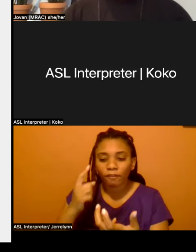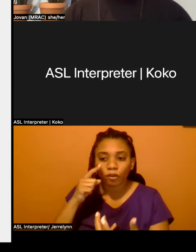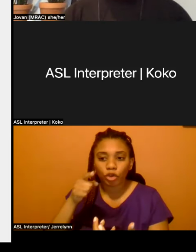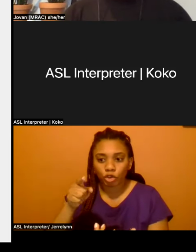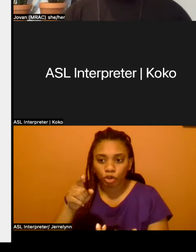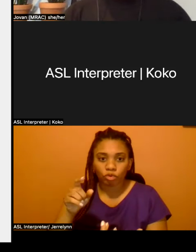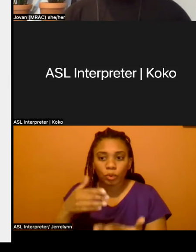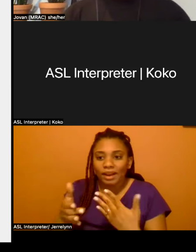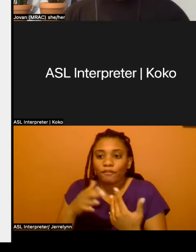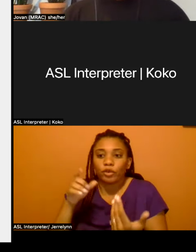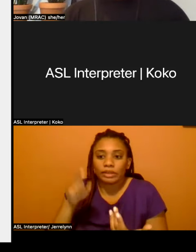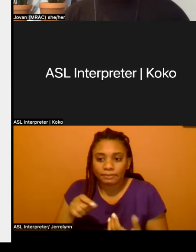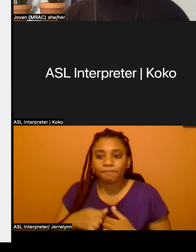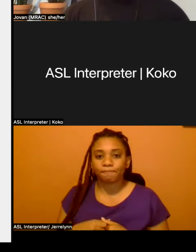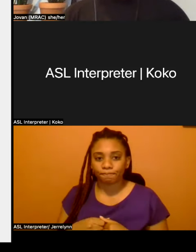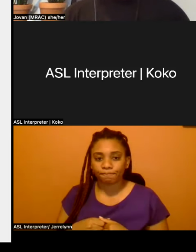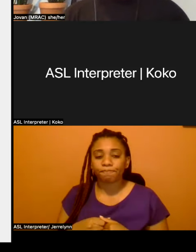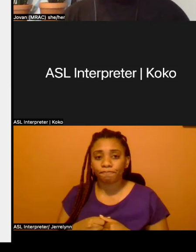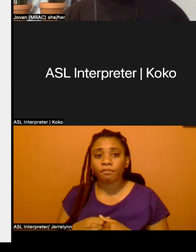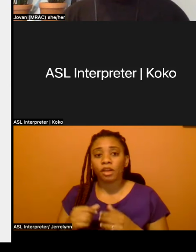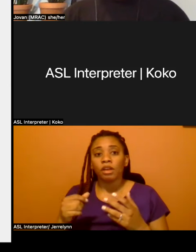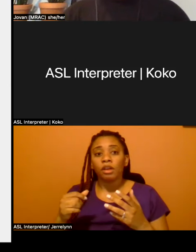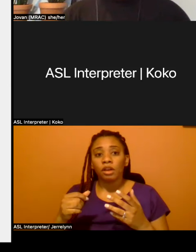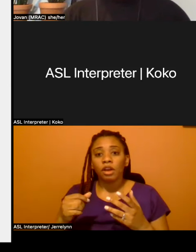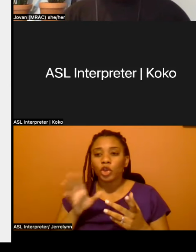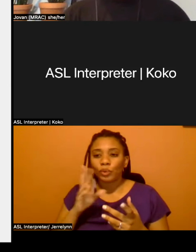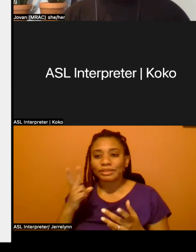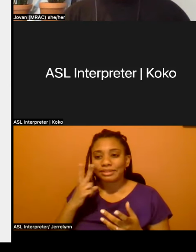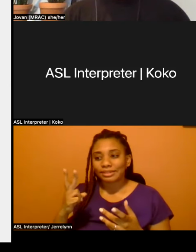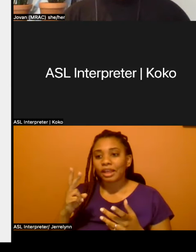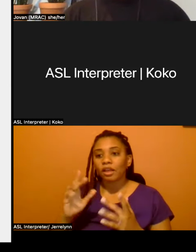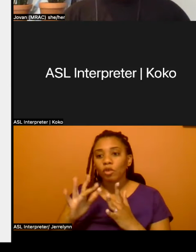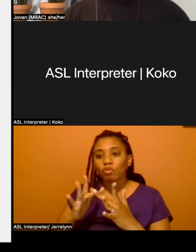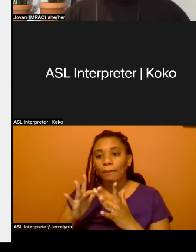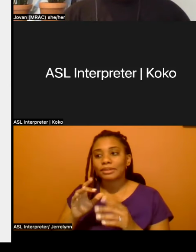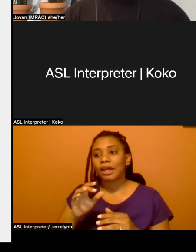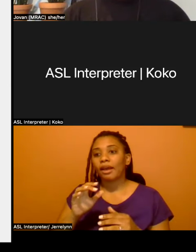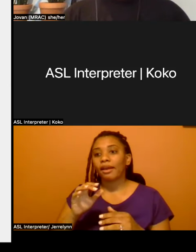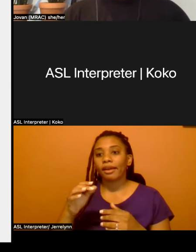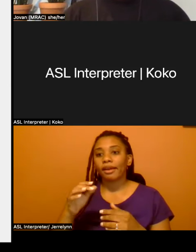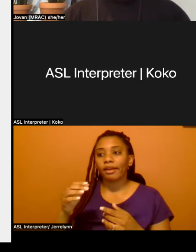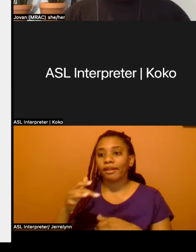The guidelines are currently available on our website in English, Spanish, Somali, and Hmong.